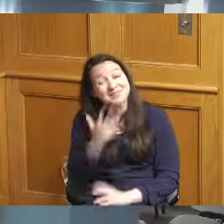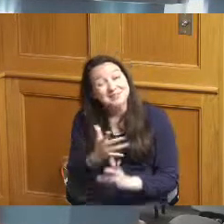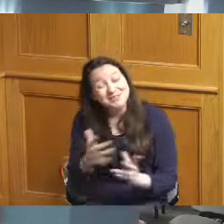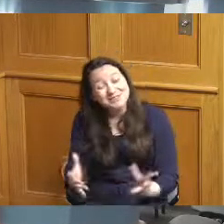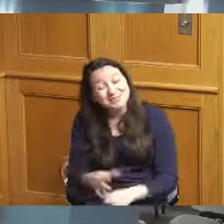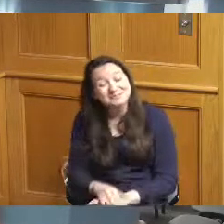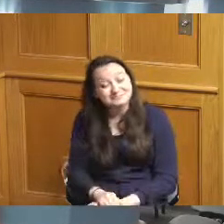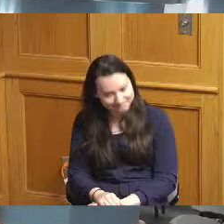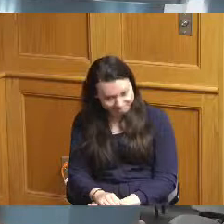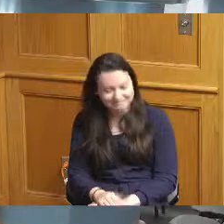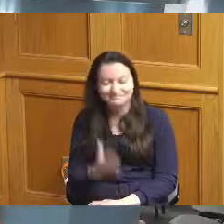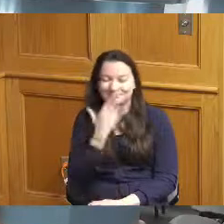thank you Commissioners